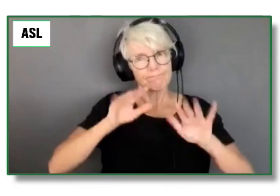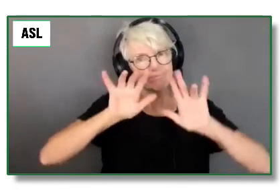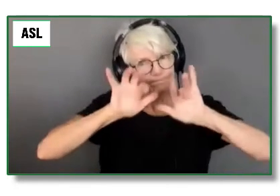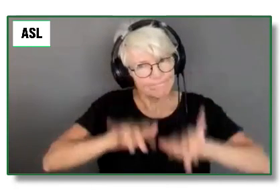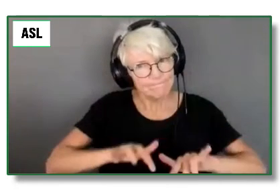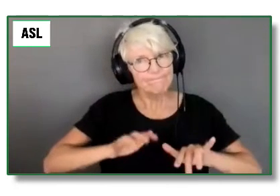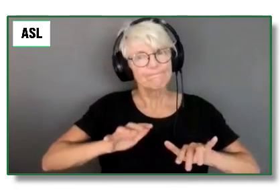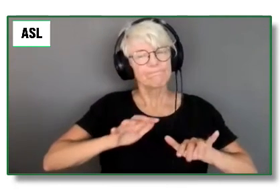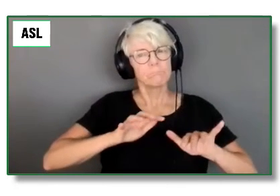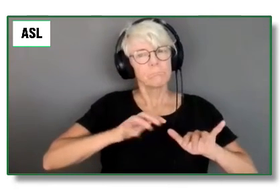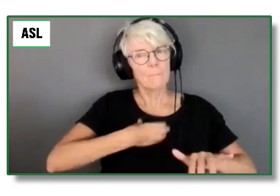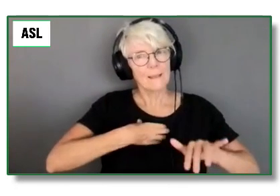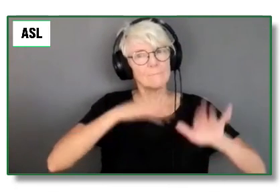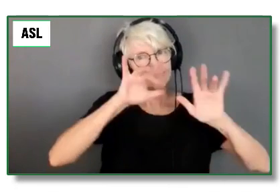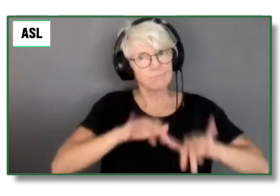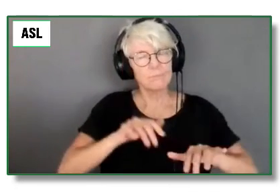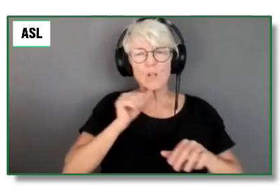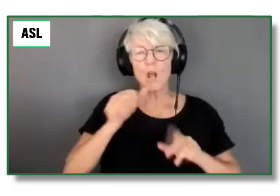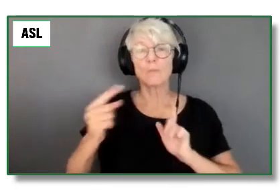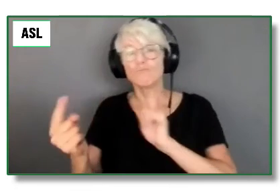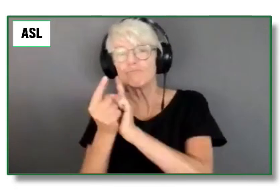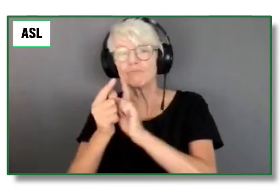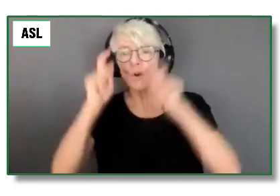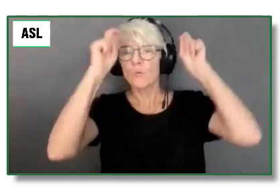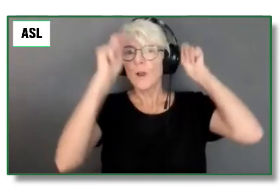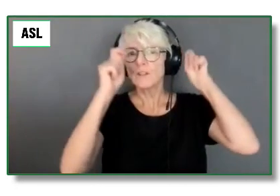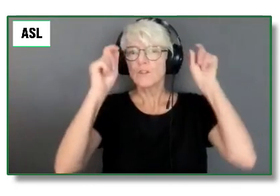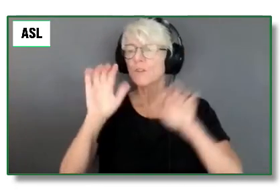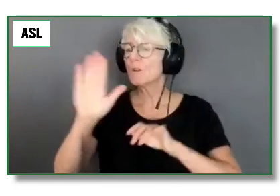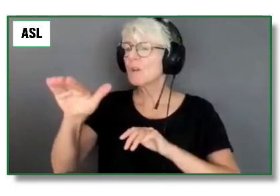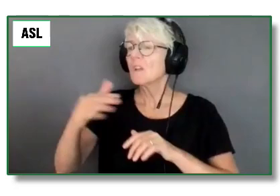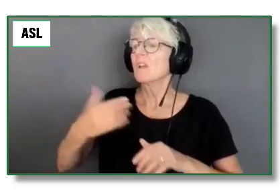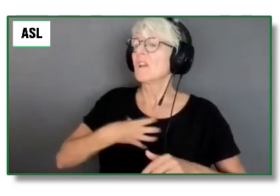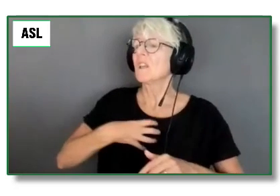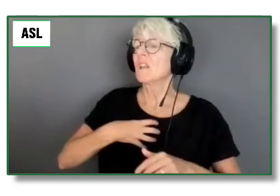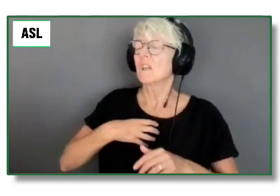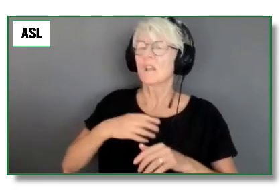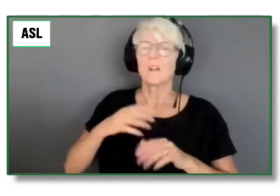take the time to do understandably but I really think uh